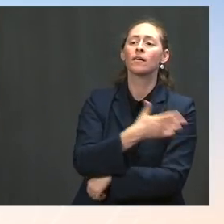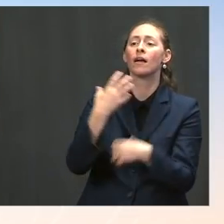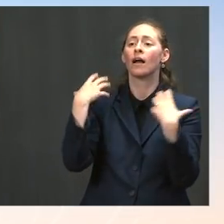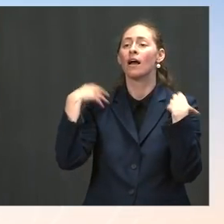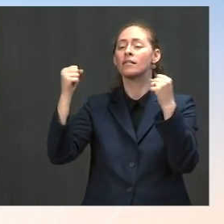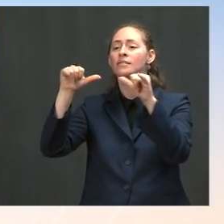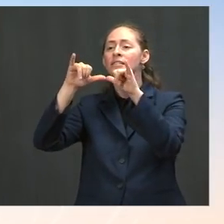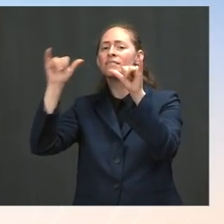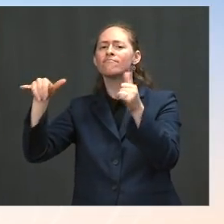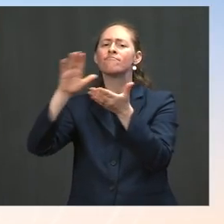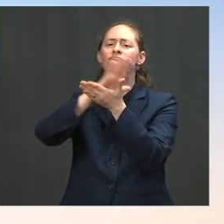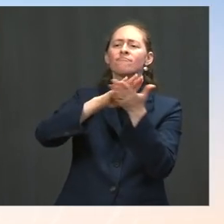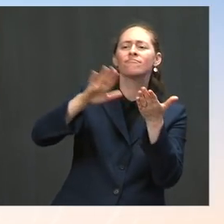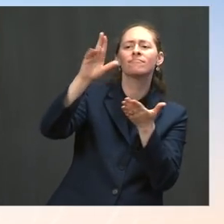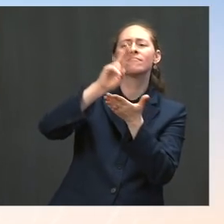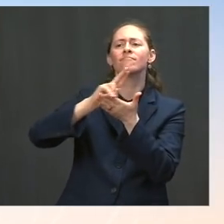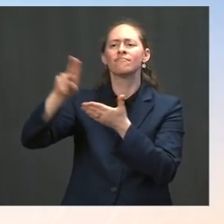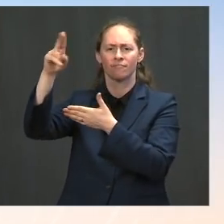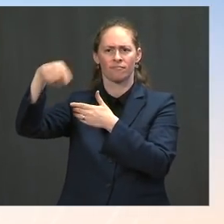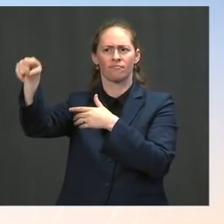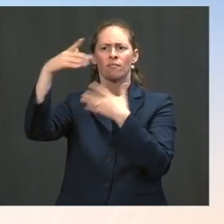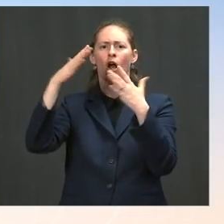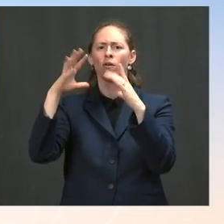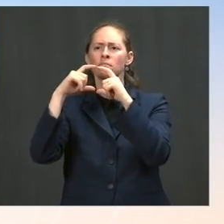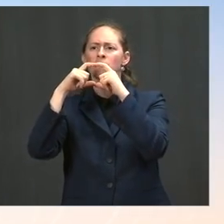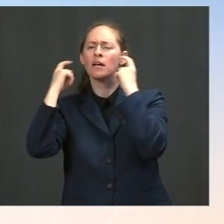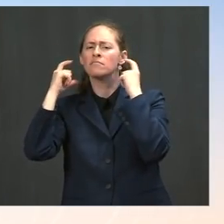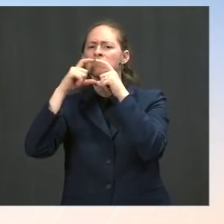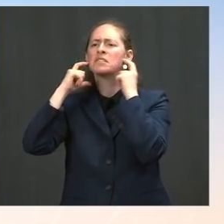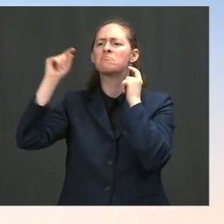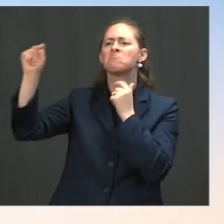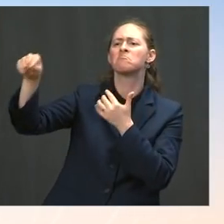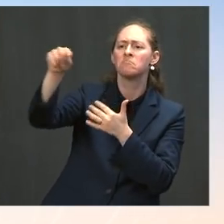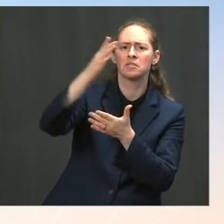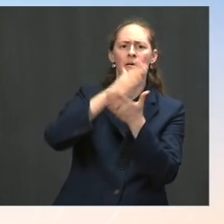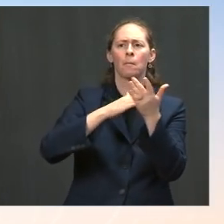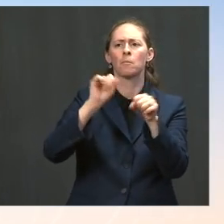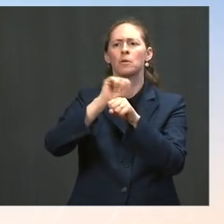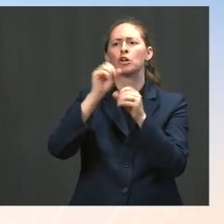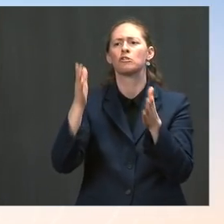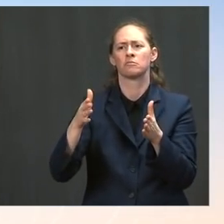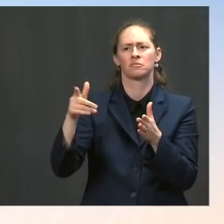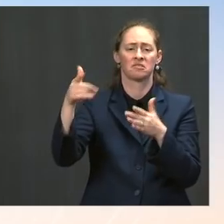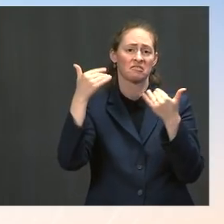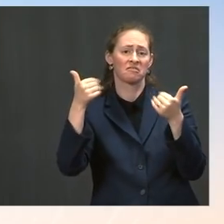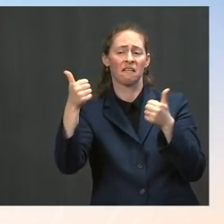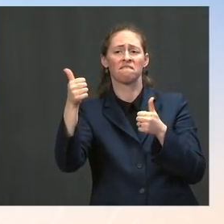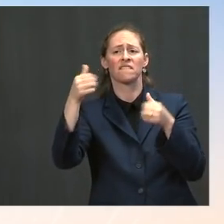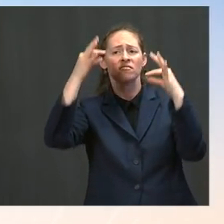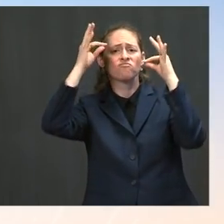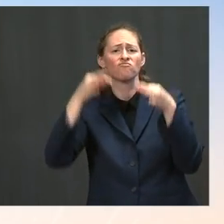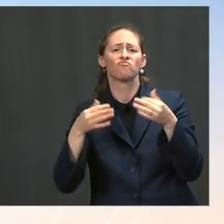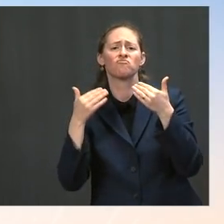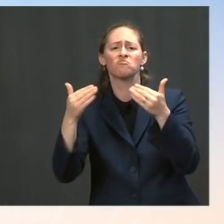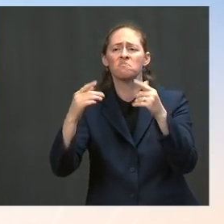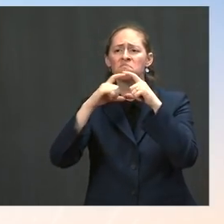some large and small employers have chosen to take this step. That's entirely appropriate. That's their decision to make.